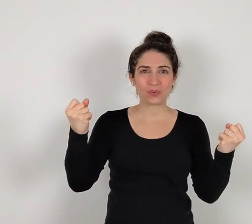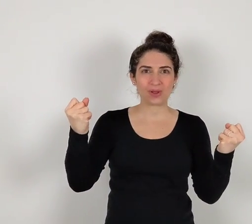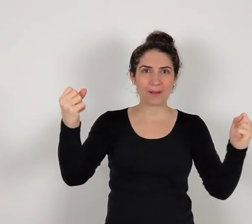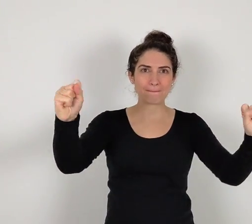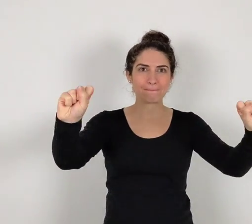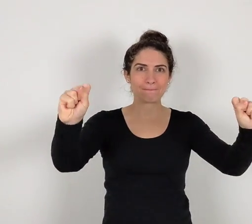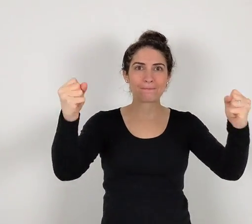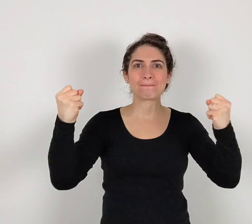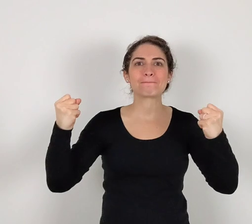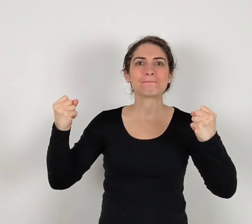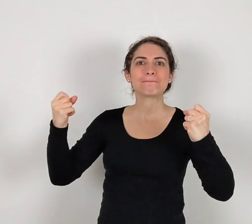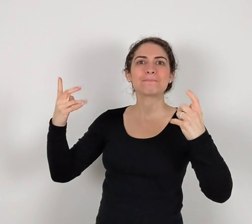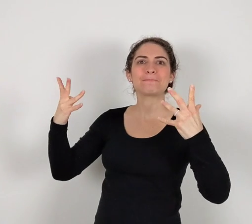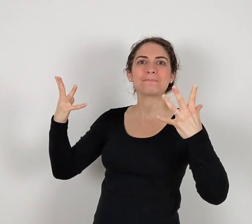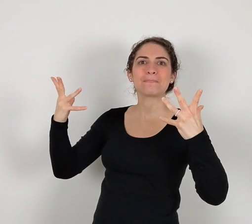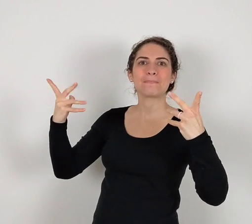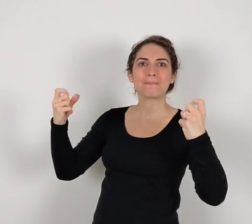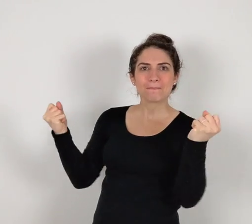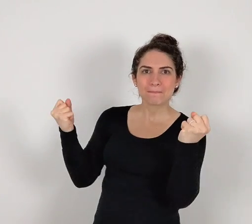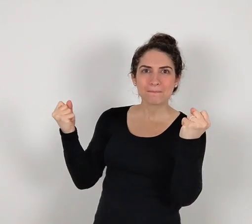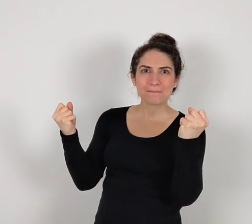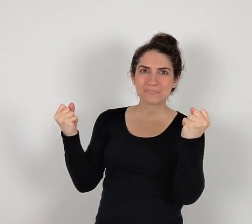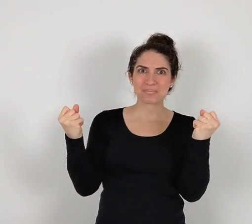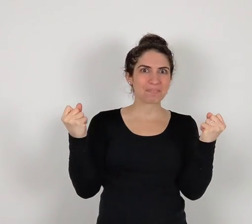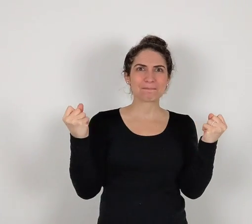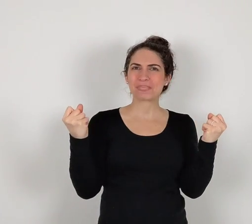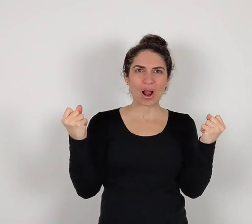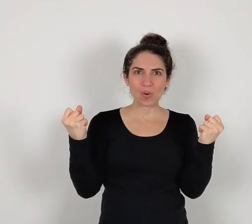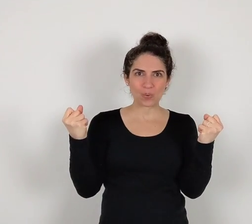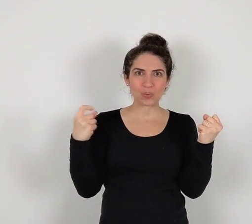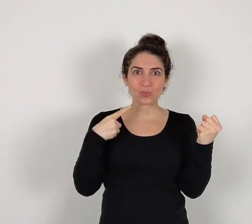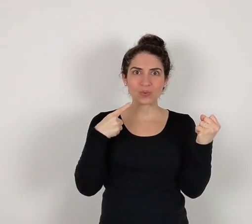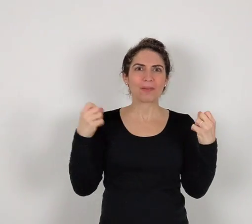You make this type of movement and your mouth can say like "pow".